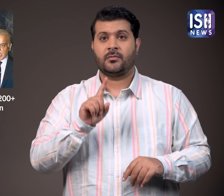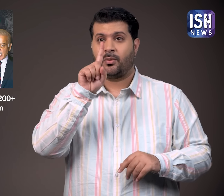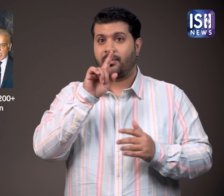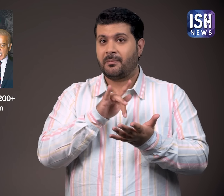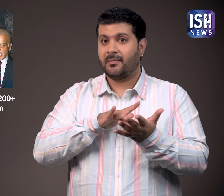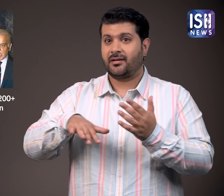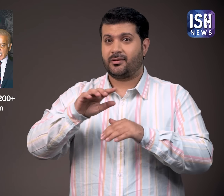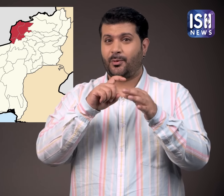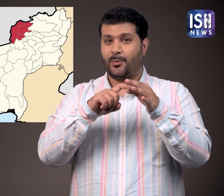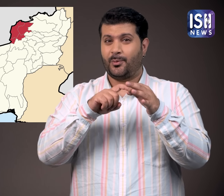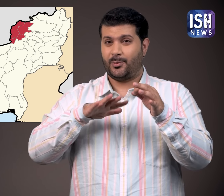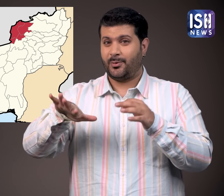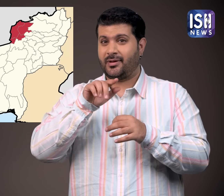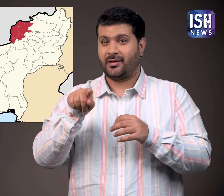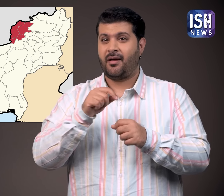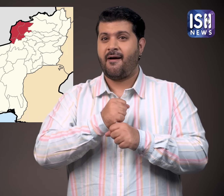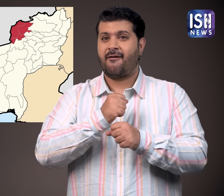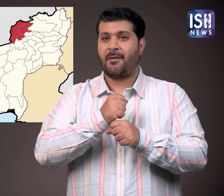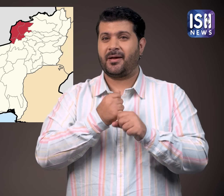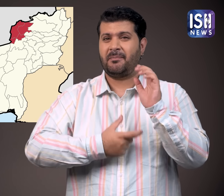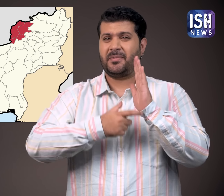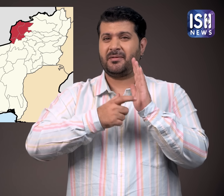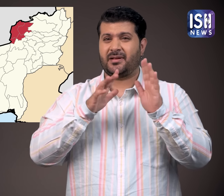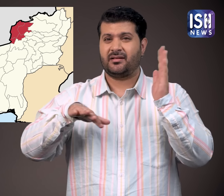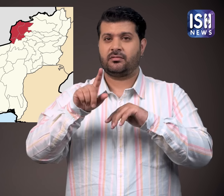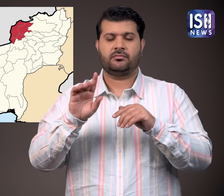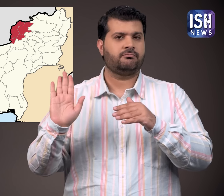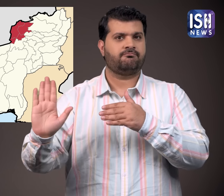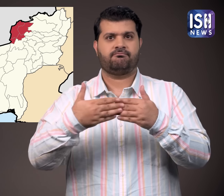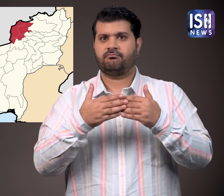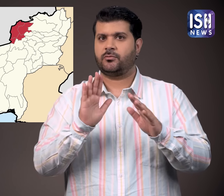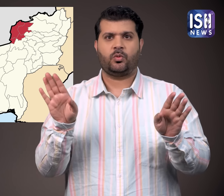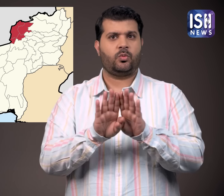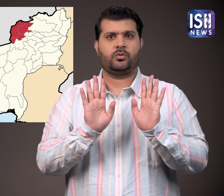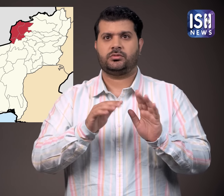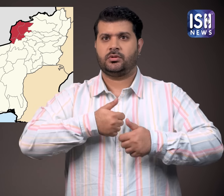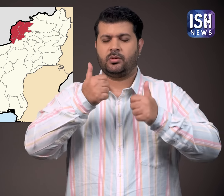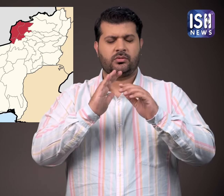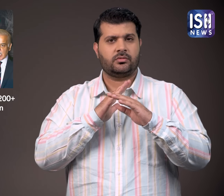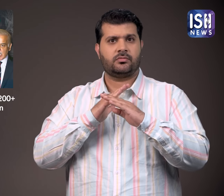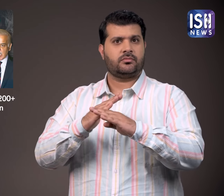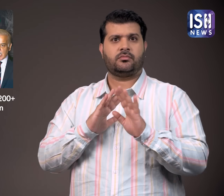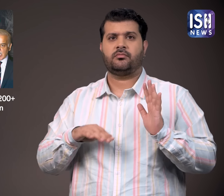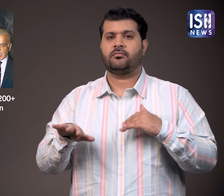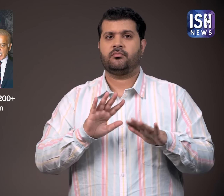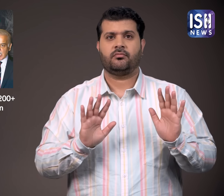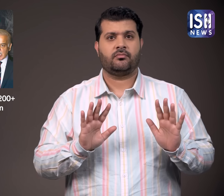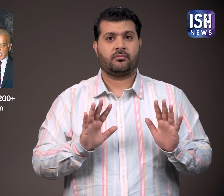Authorities closed important government buildings in Quetta due to security reasons.